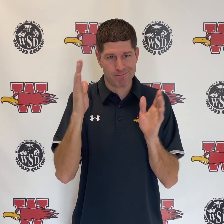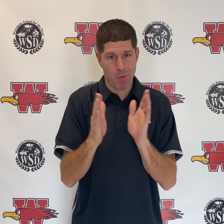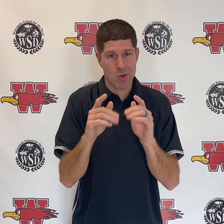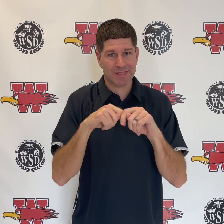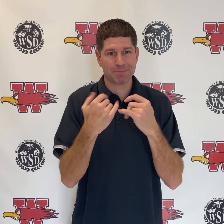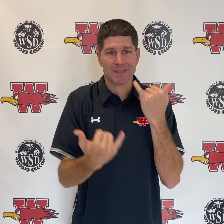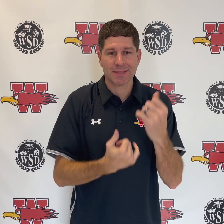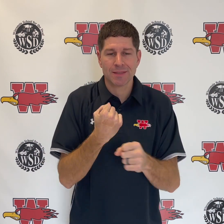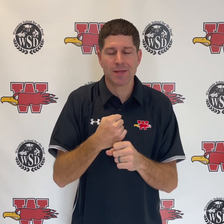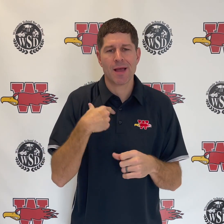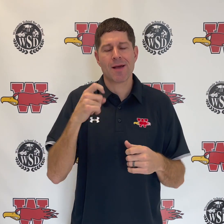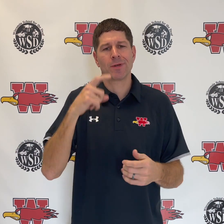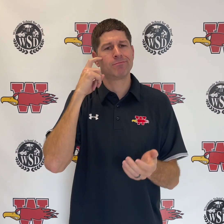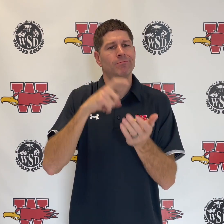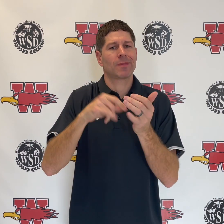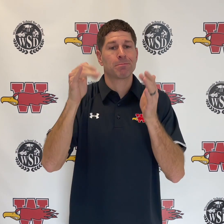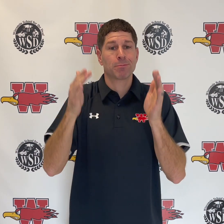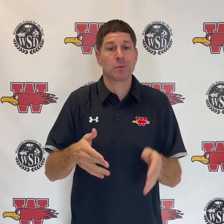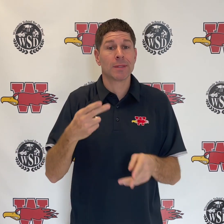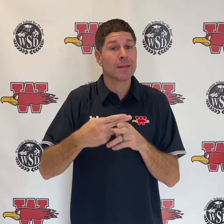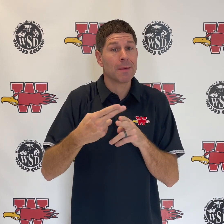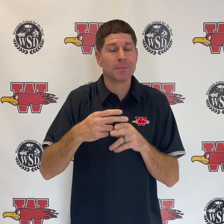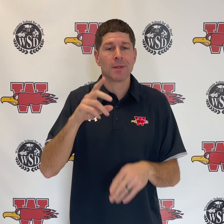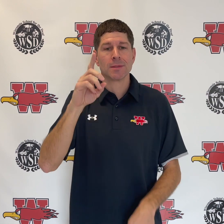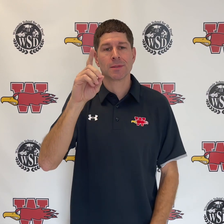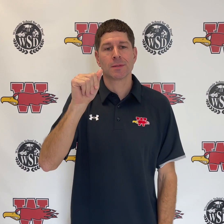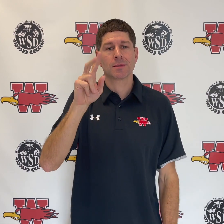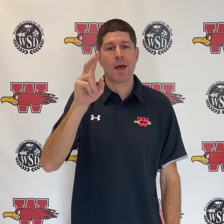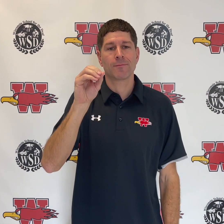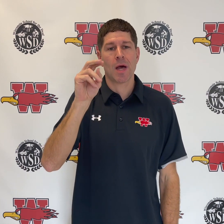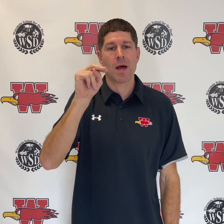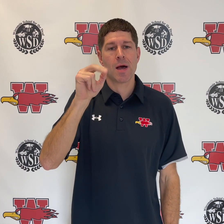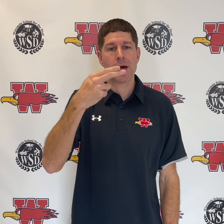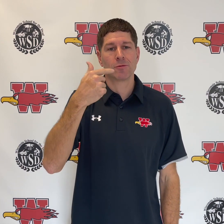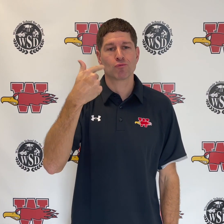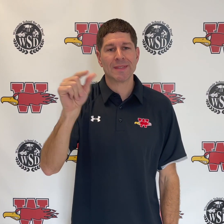our team is small so this person is very versatile. Congratulations to Davonnah Green.